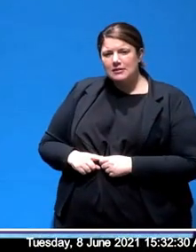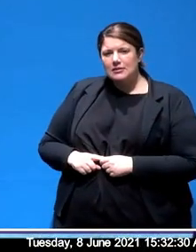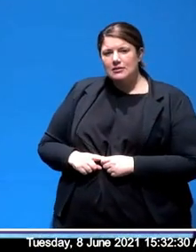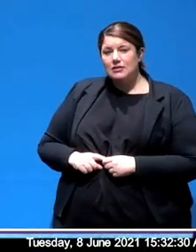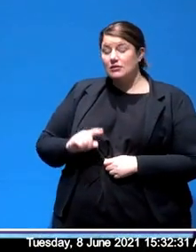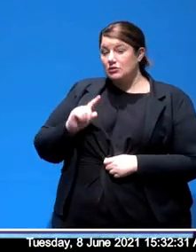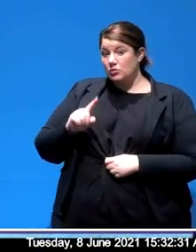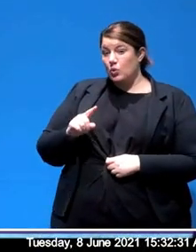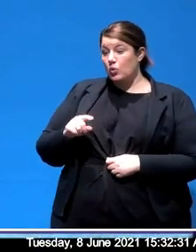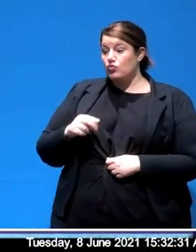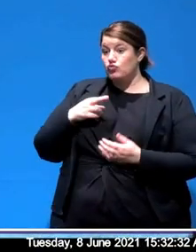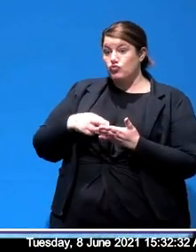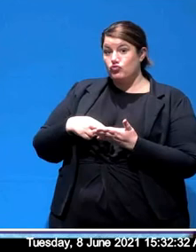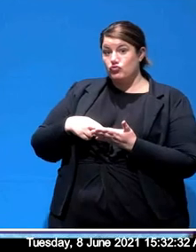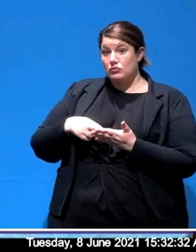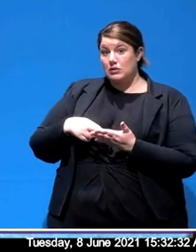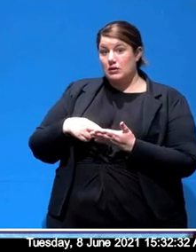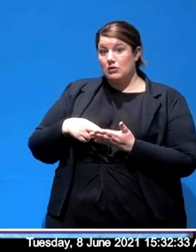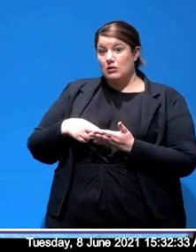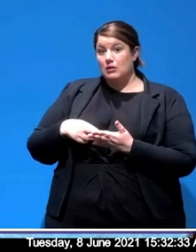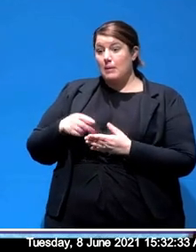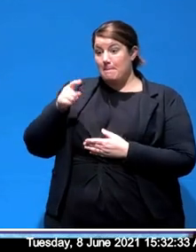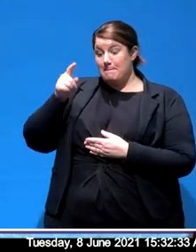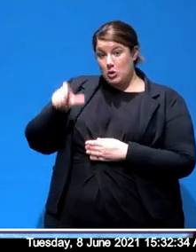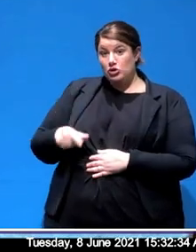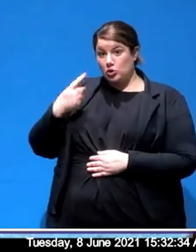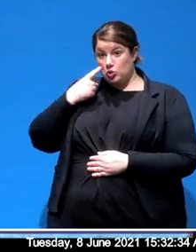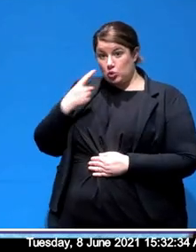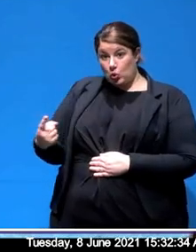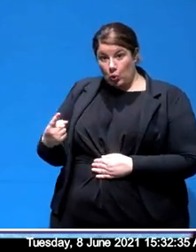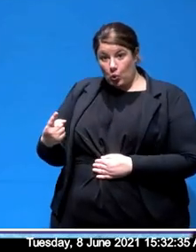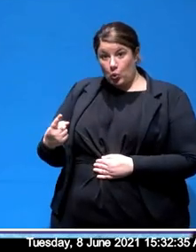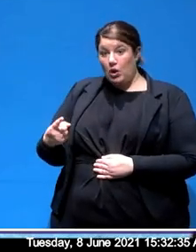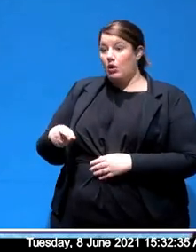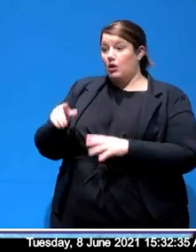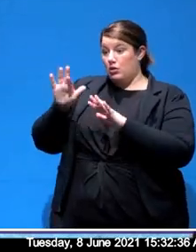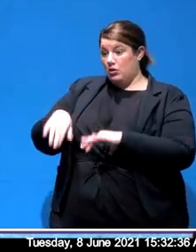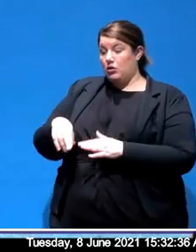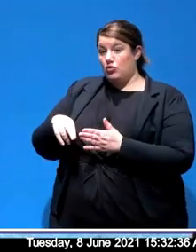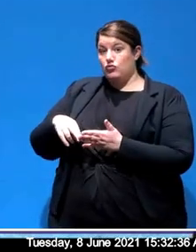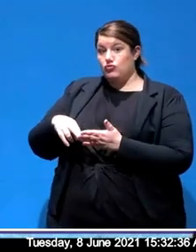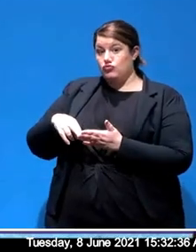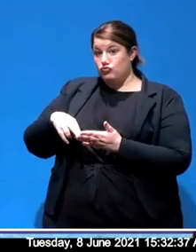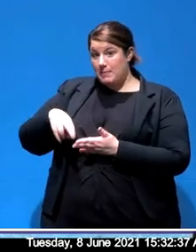Inaccurate reporting by the initial reporter can infect and affect the way